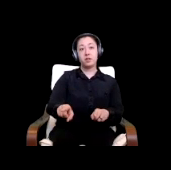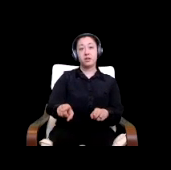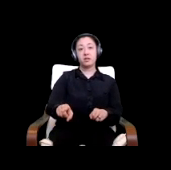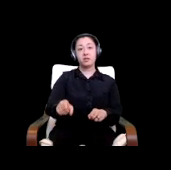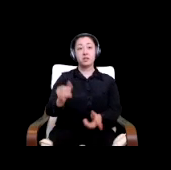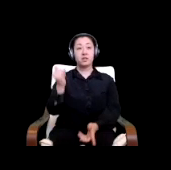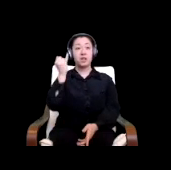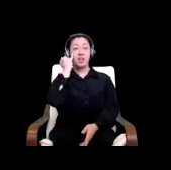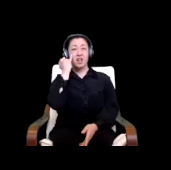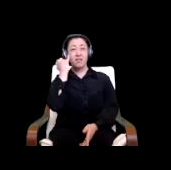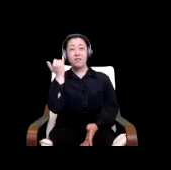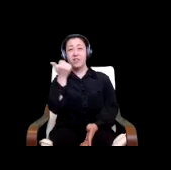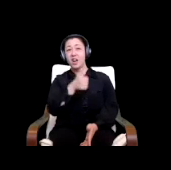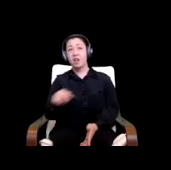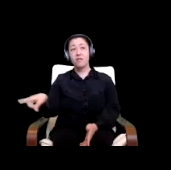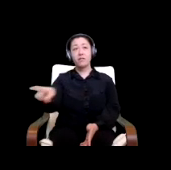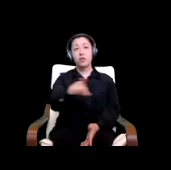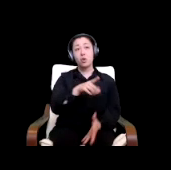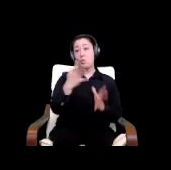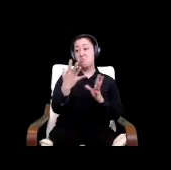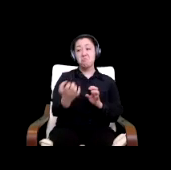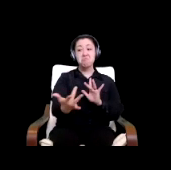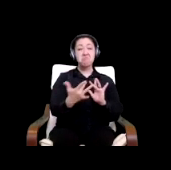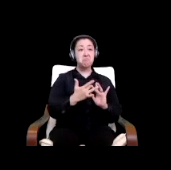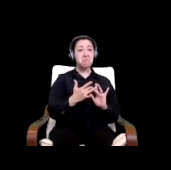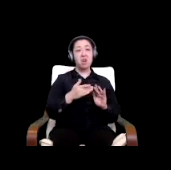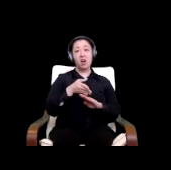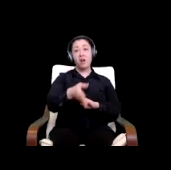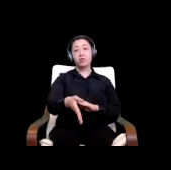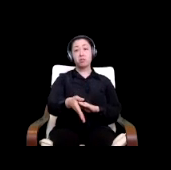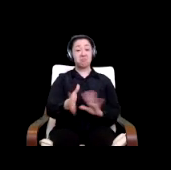if anyone wants to reach out after the fact I love hearing for people who were at